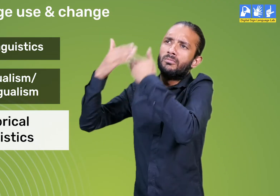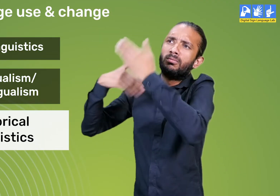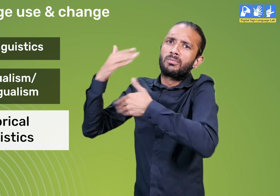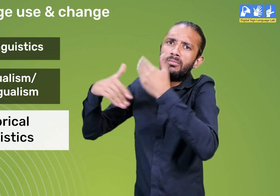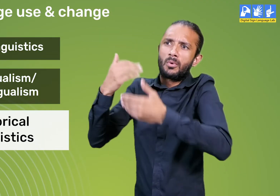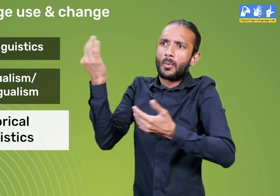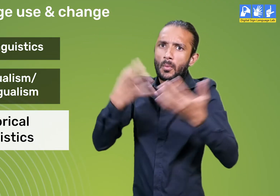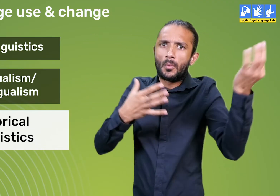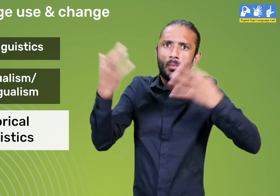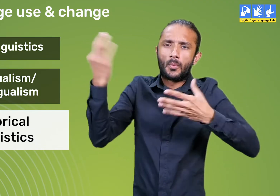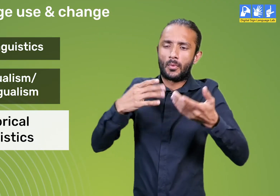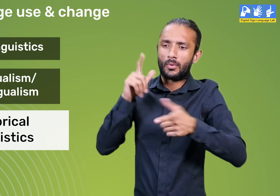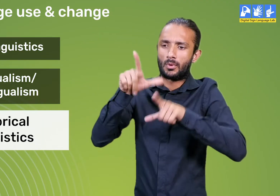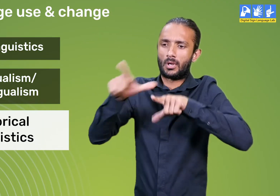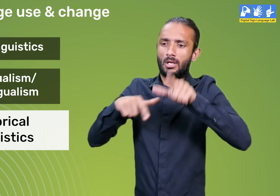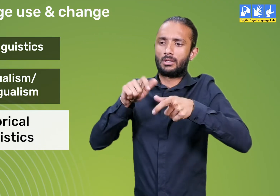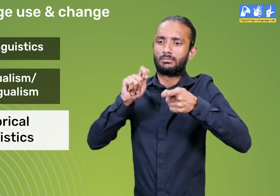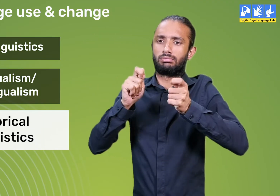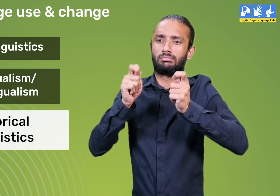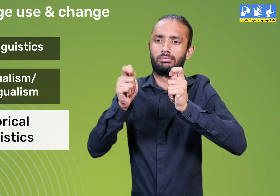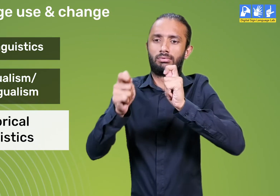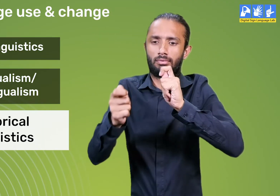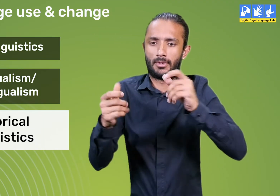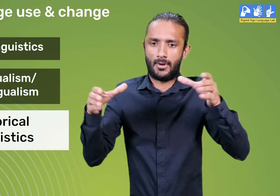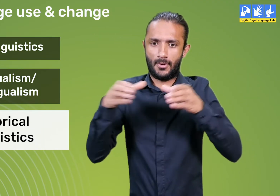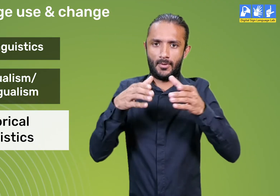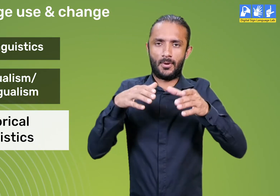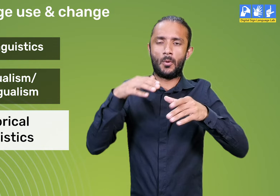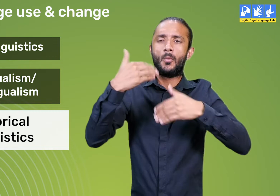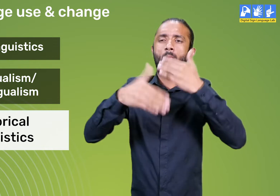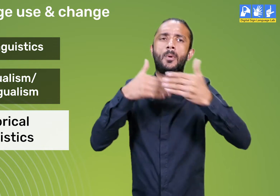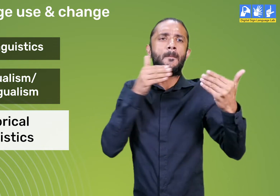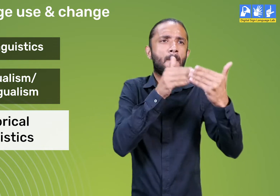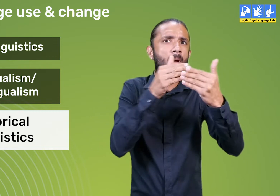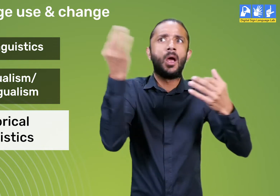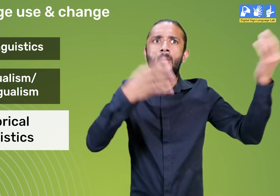by interacting different people the use of language also get change,